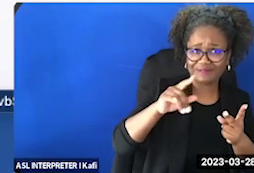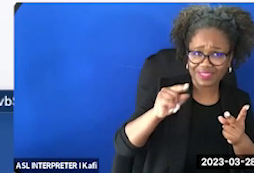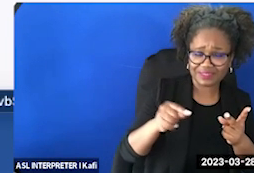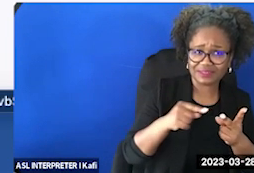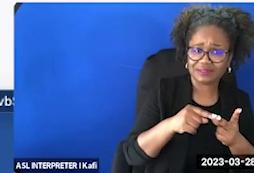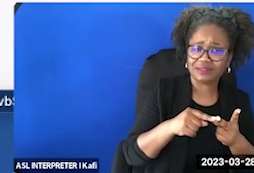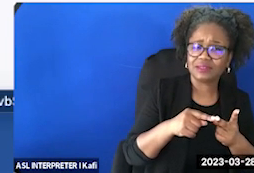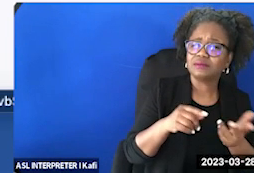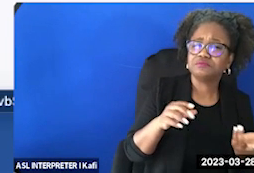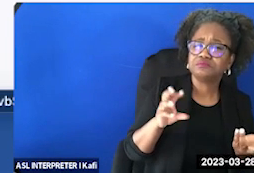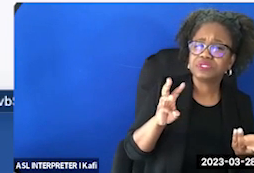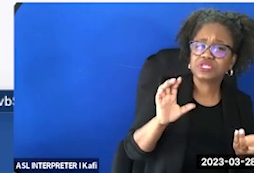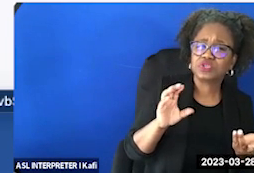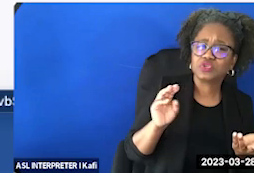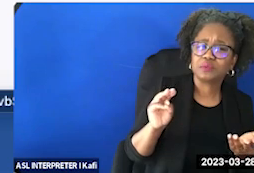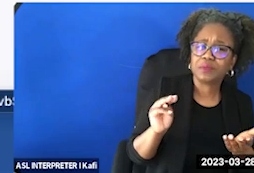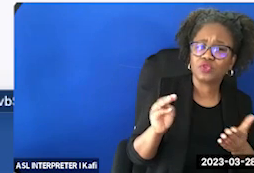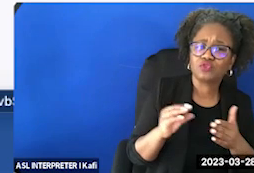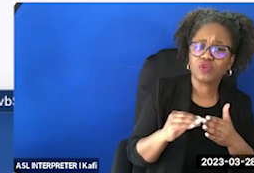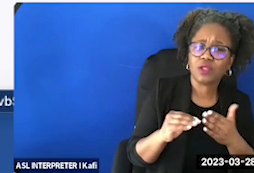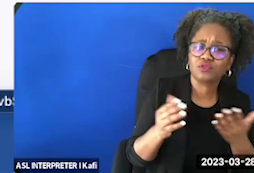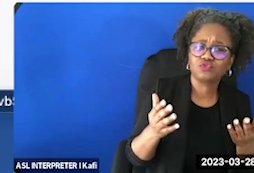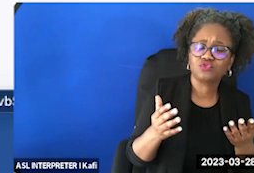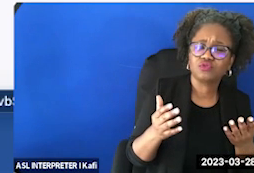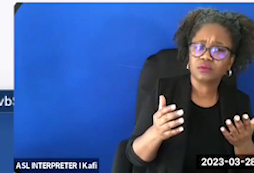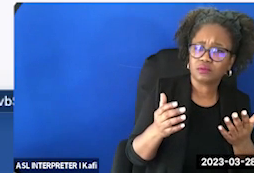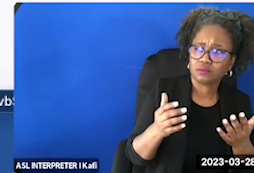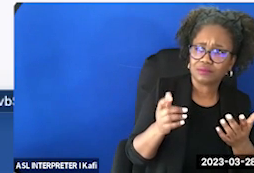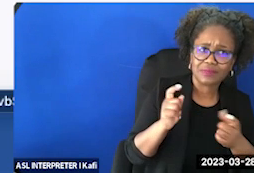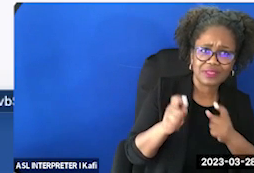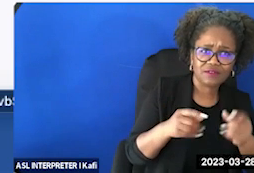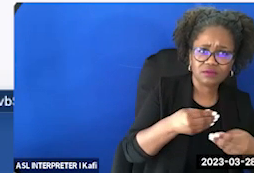Debbie Stine, Science & Technology Policy Academy: being allocated? And how can I get the most for the people that I represent